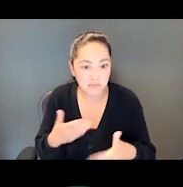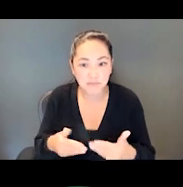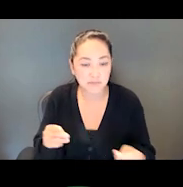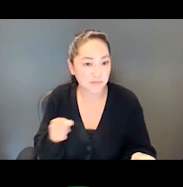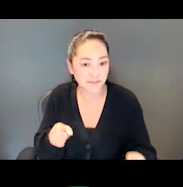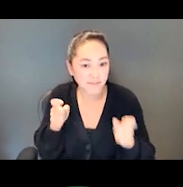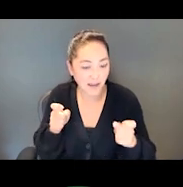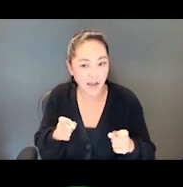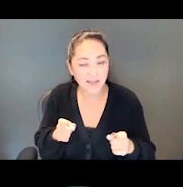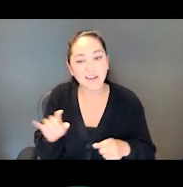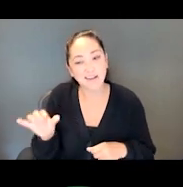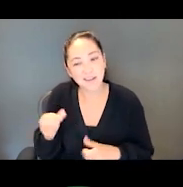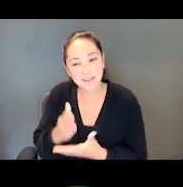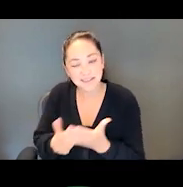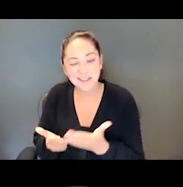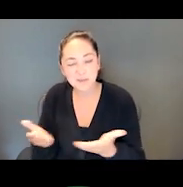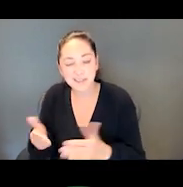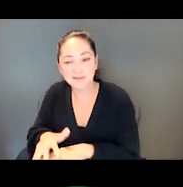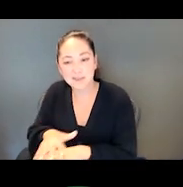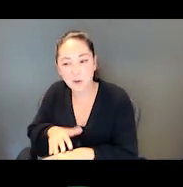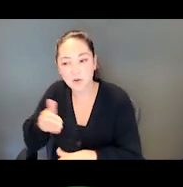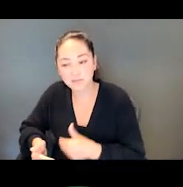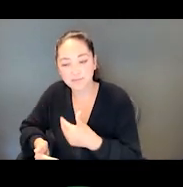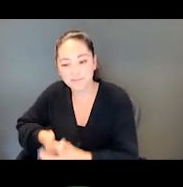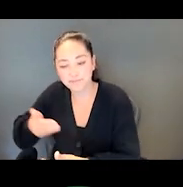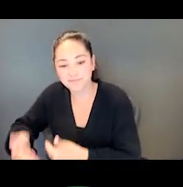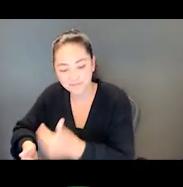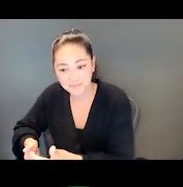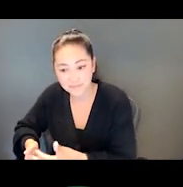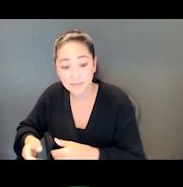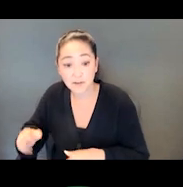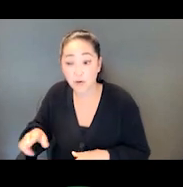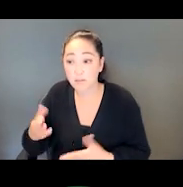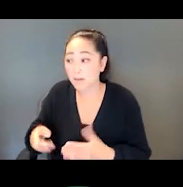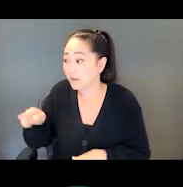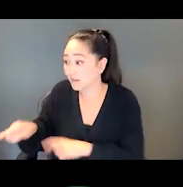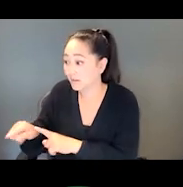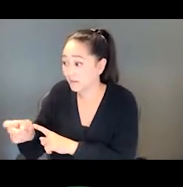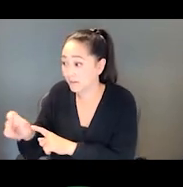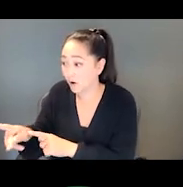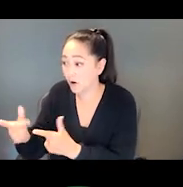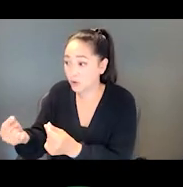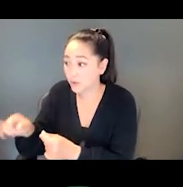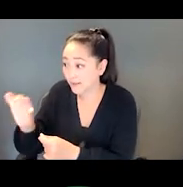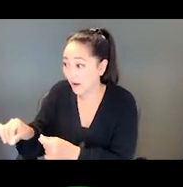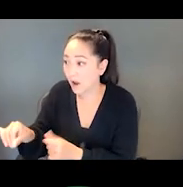can we share that information between parts so that what's working in one place can be, can be tried in another.